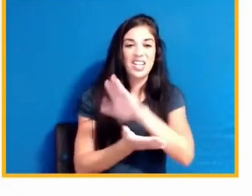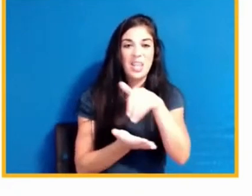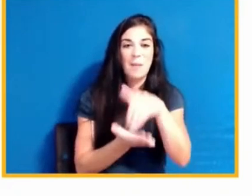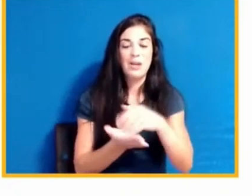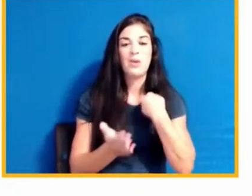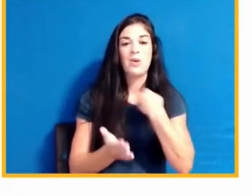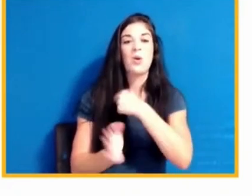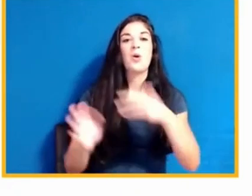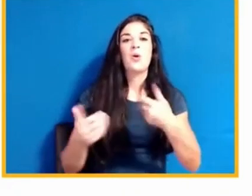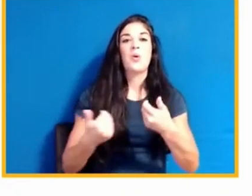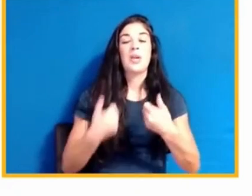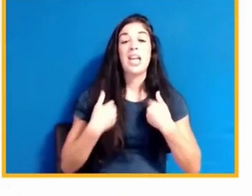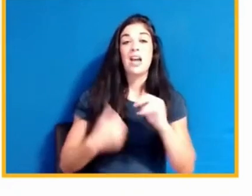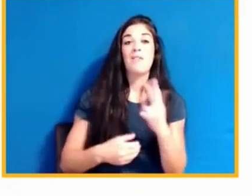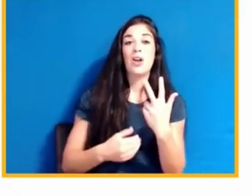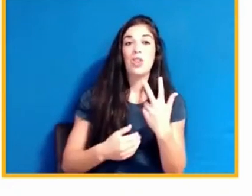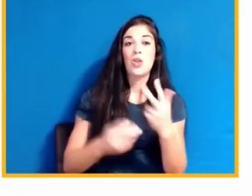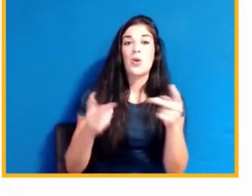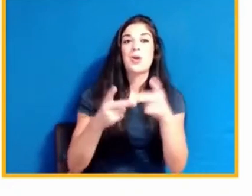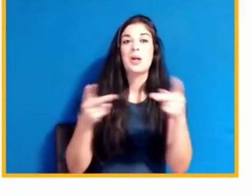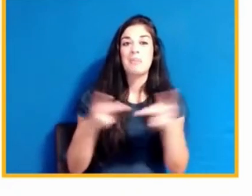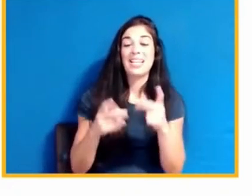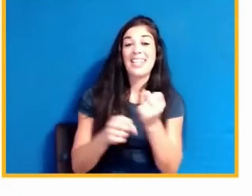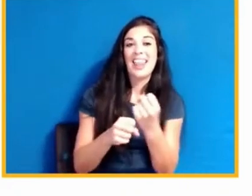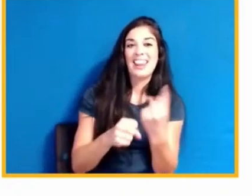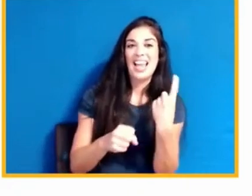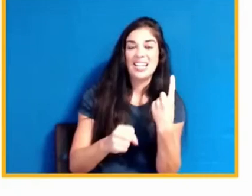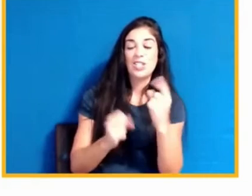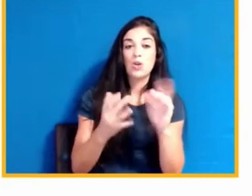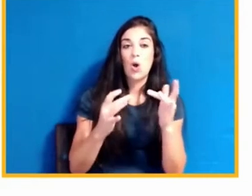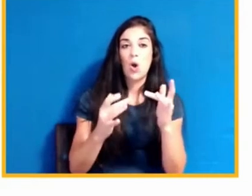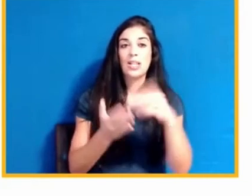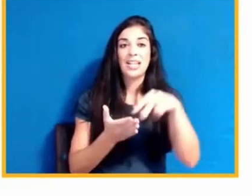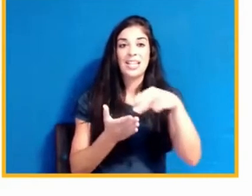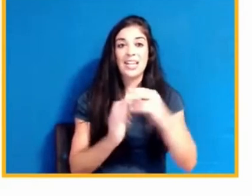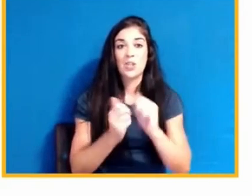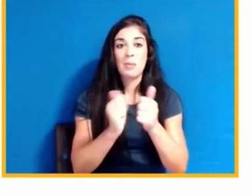we have third year-- third place in last year's online dance competition, but